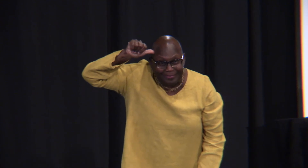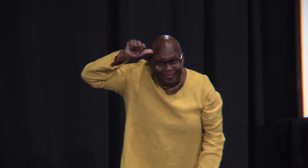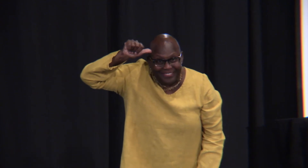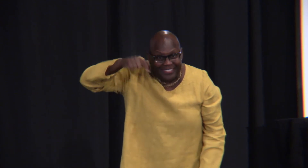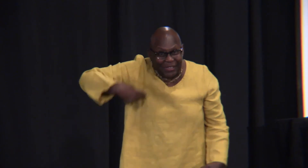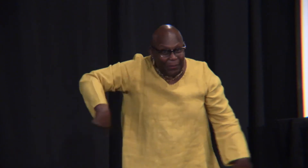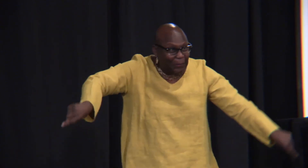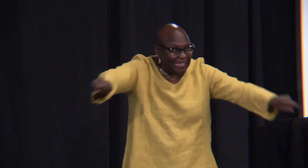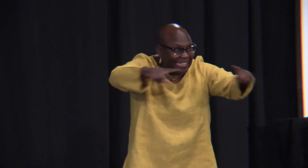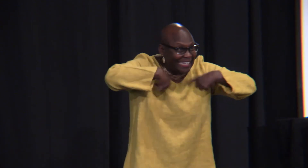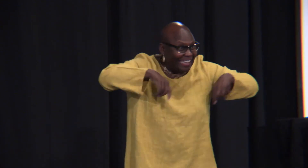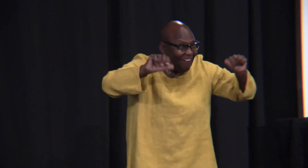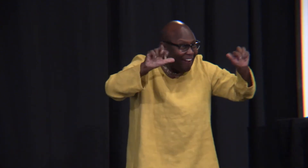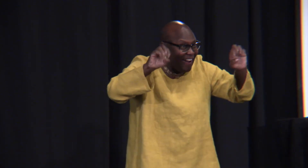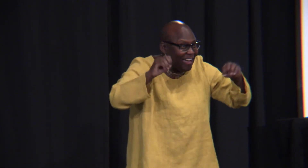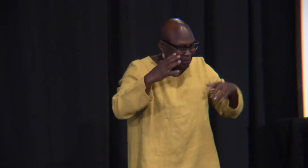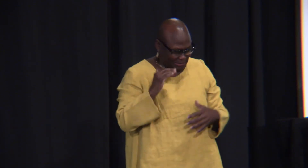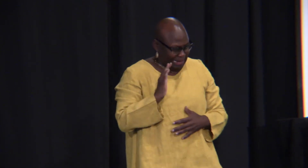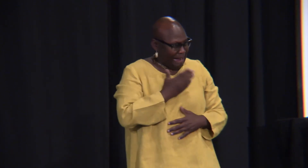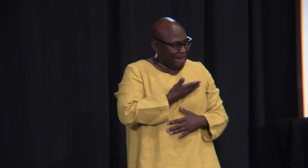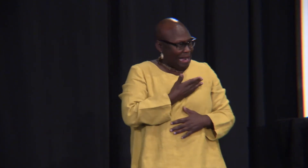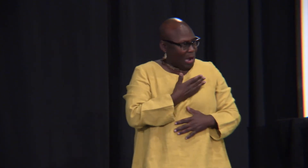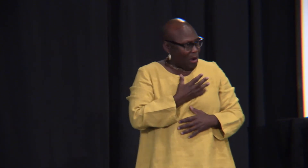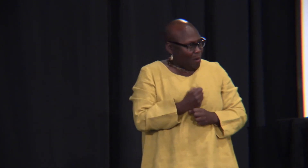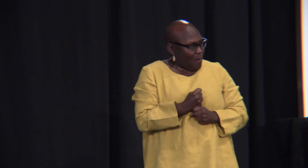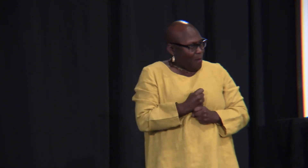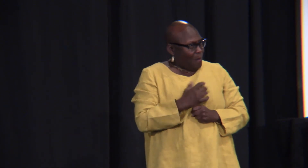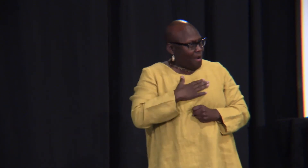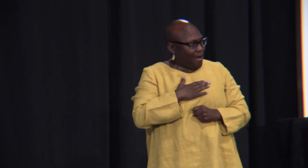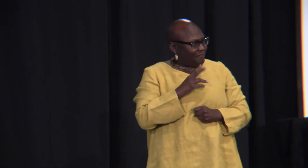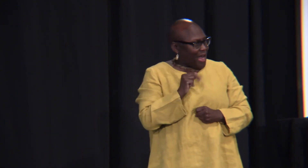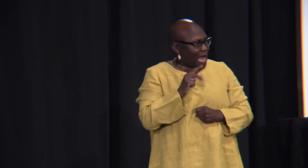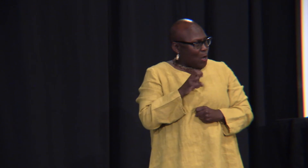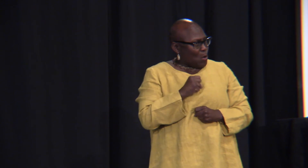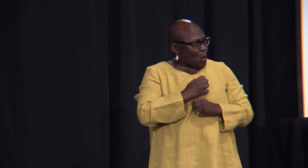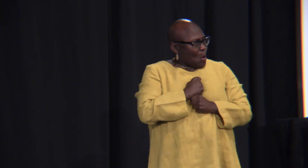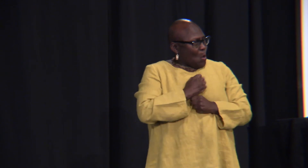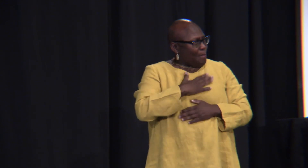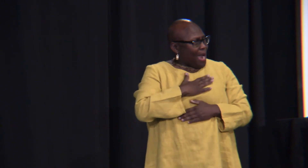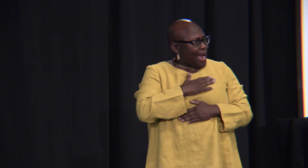System change is extremely difficult however.